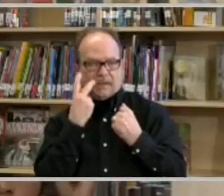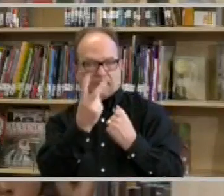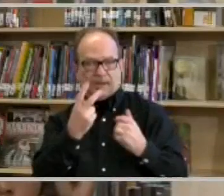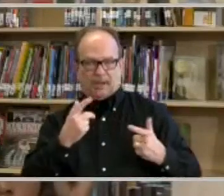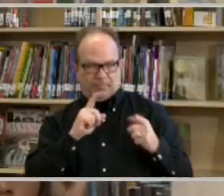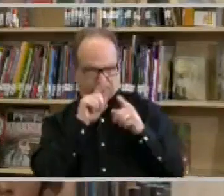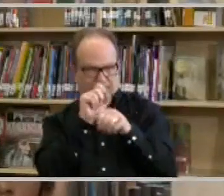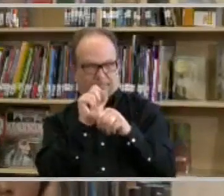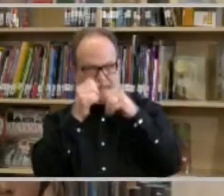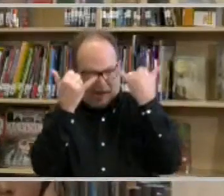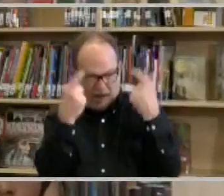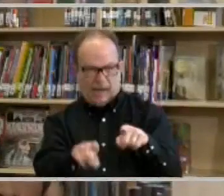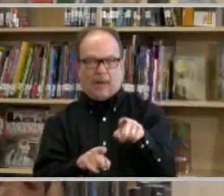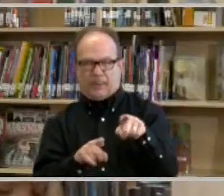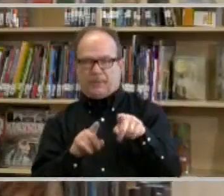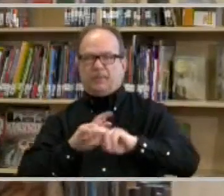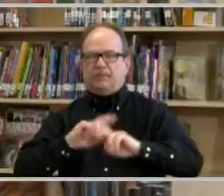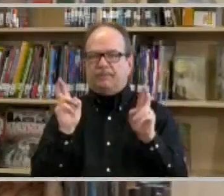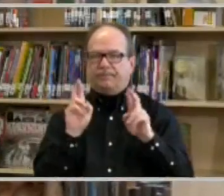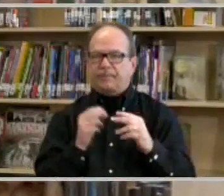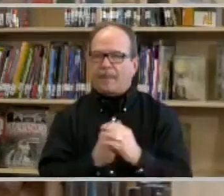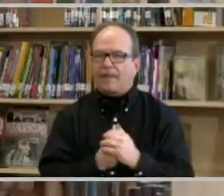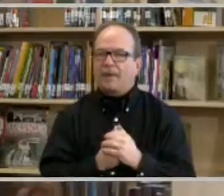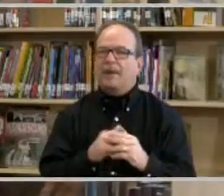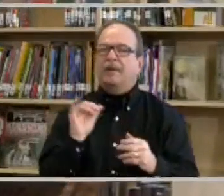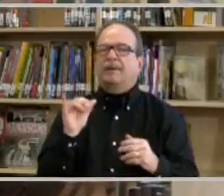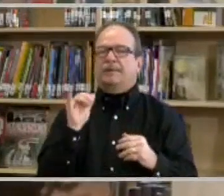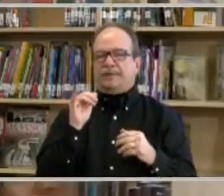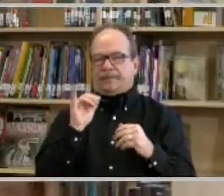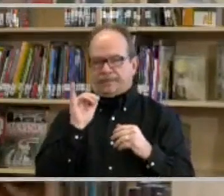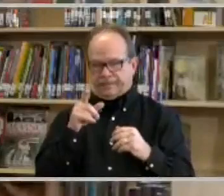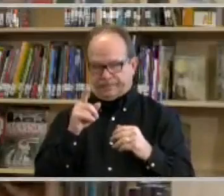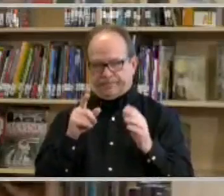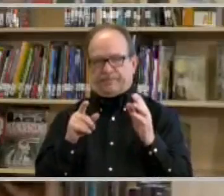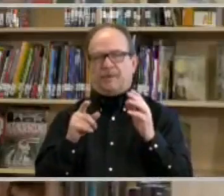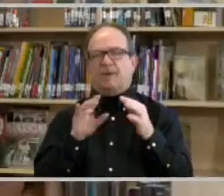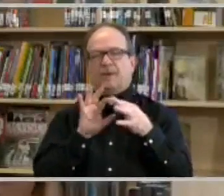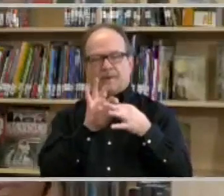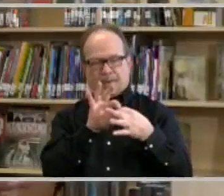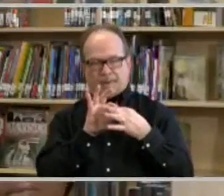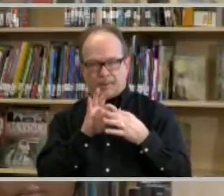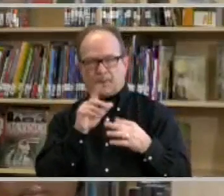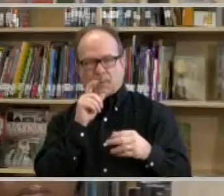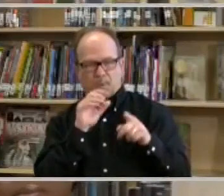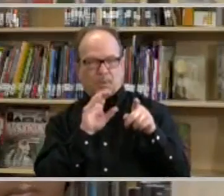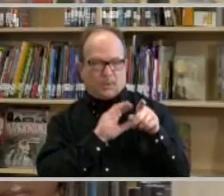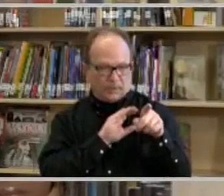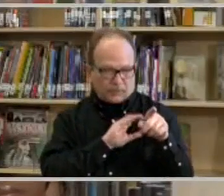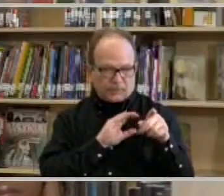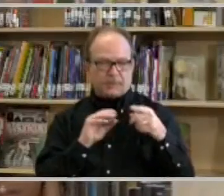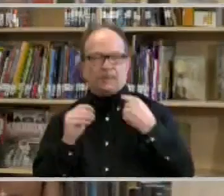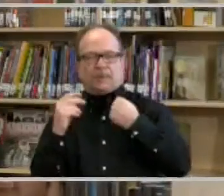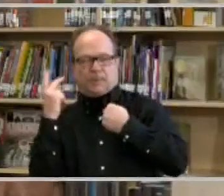SERVES, AND A LOT OF THE PEOPLE INVOLVED IN THE CRIMES ARE